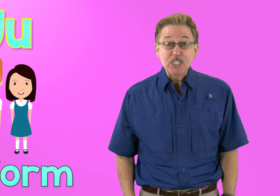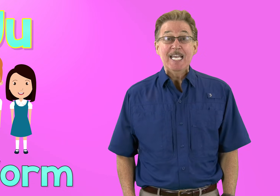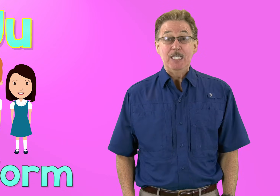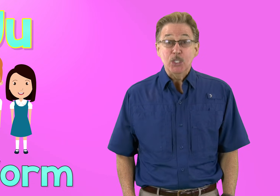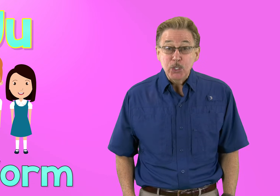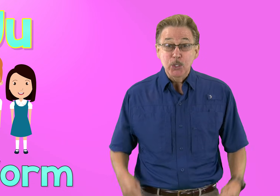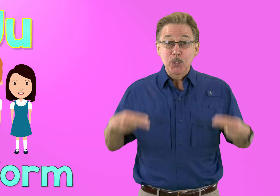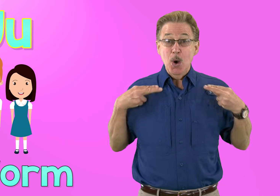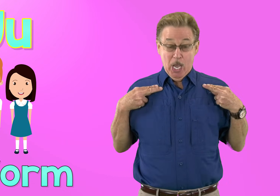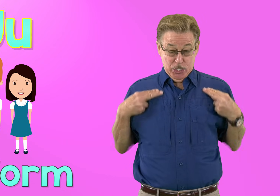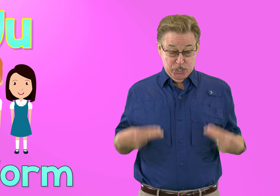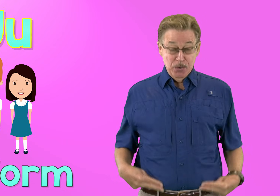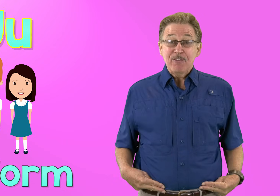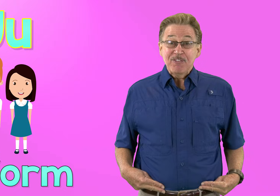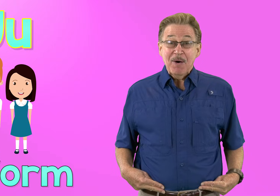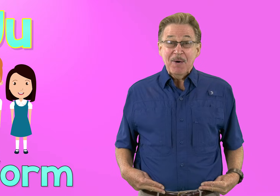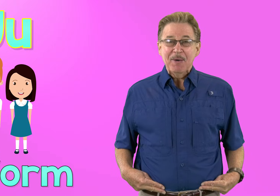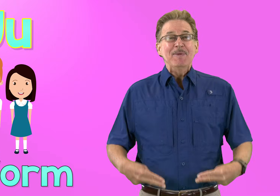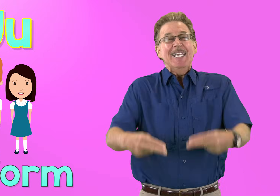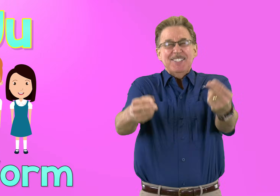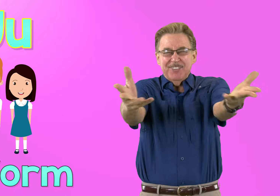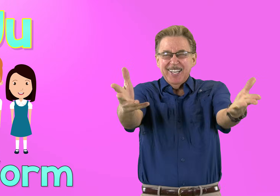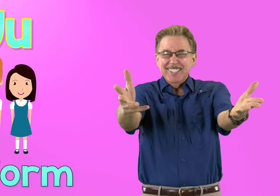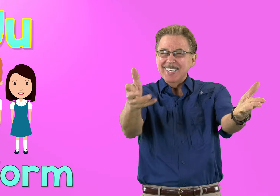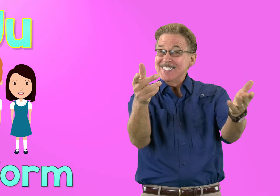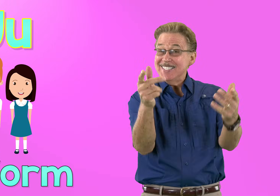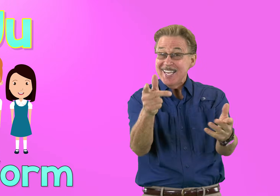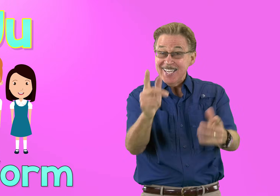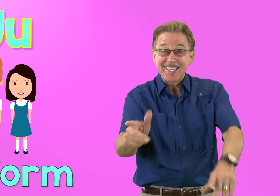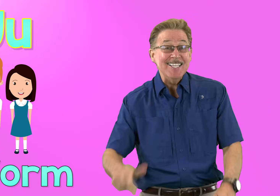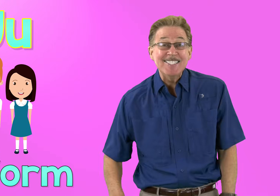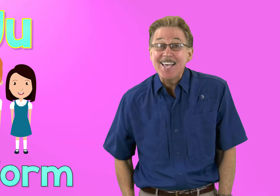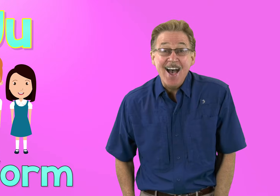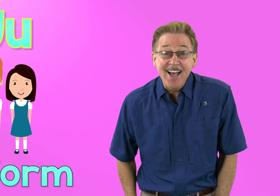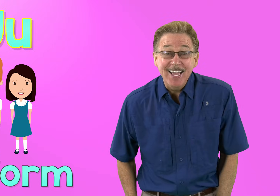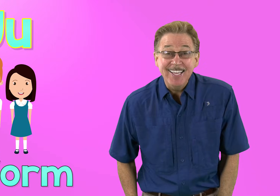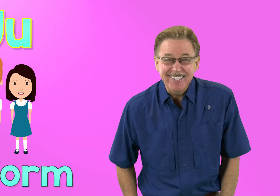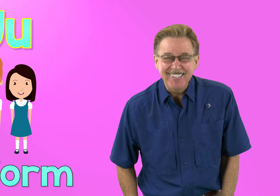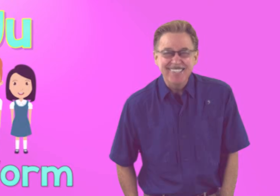U u says /u/ uniform It's fun to sing and sign